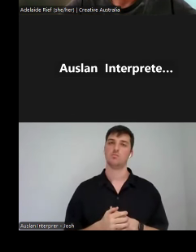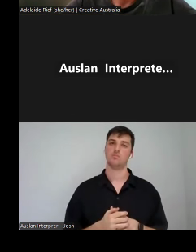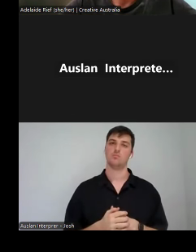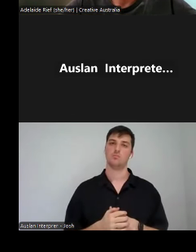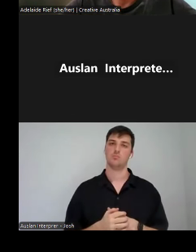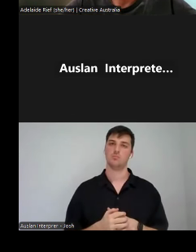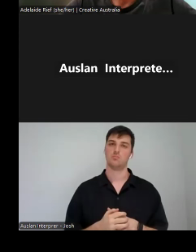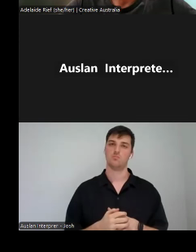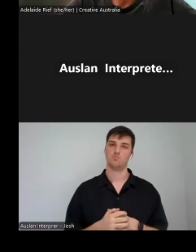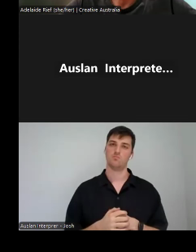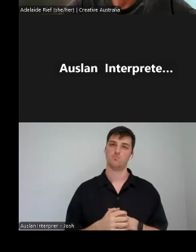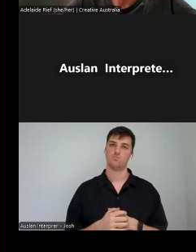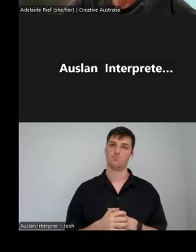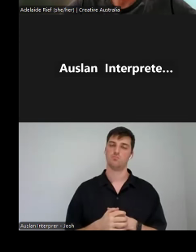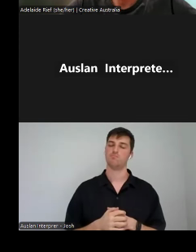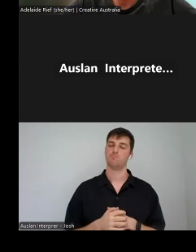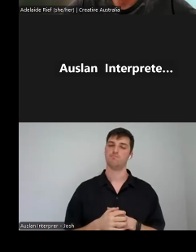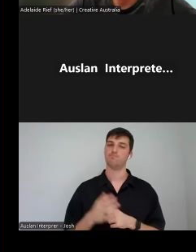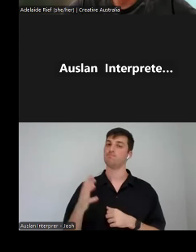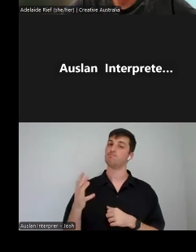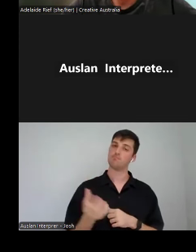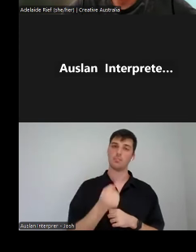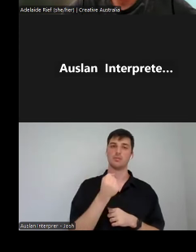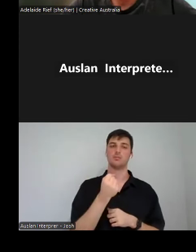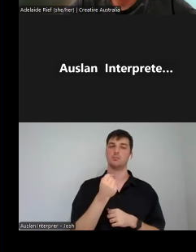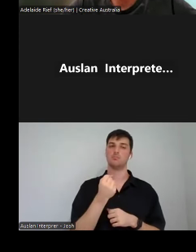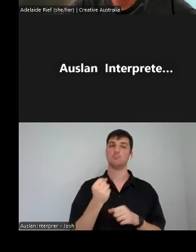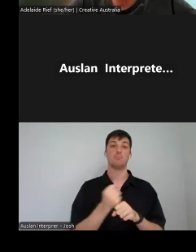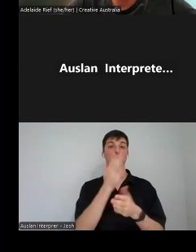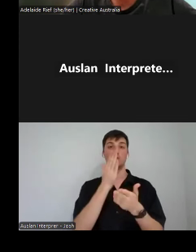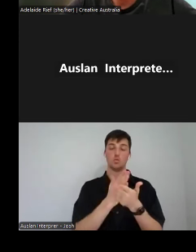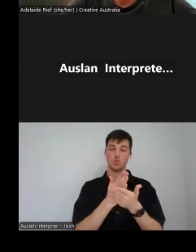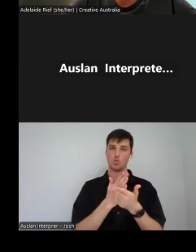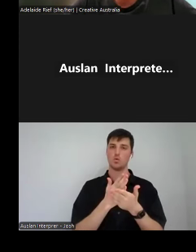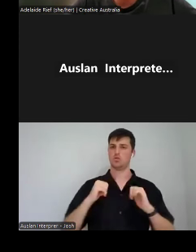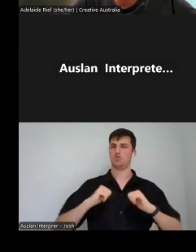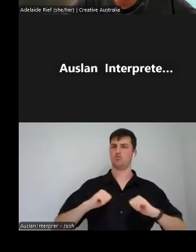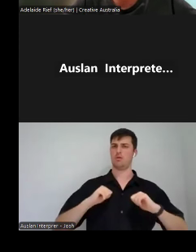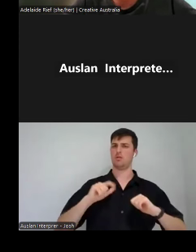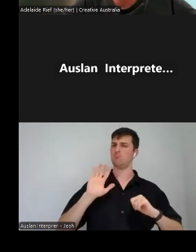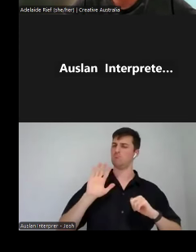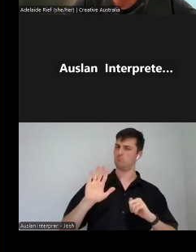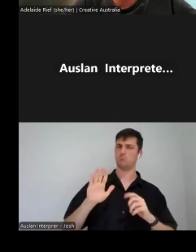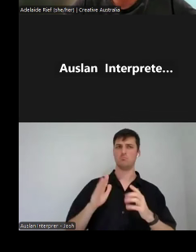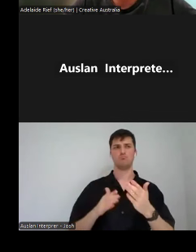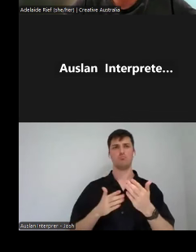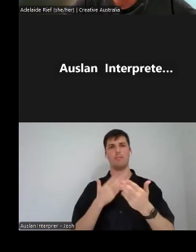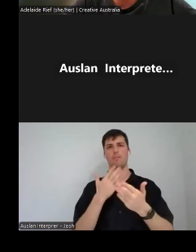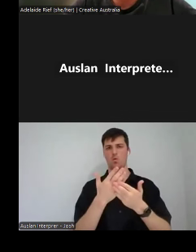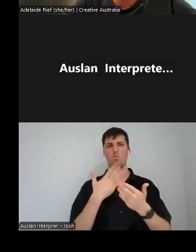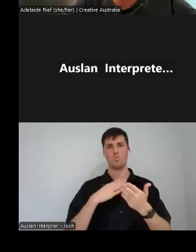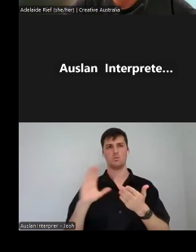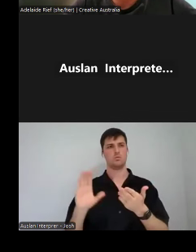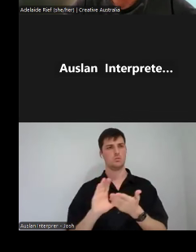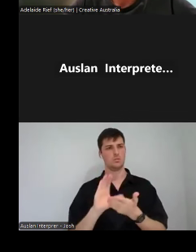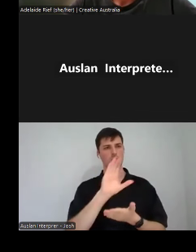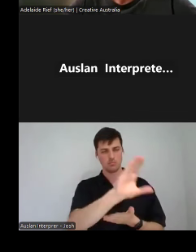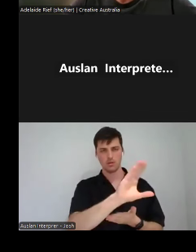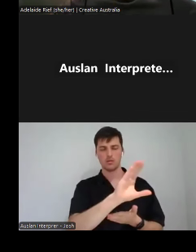You must make sure that the training that you propose to spend money on as part of this fund